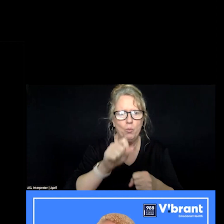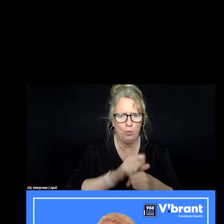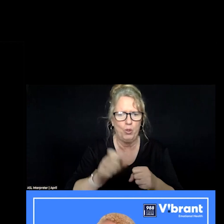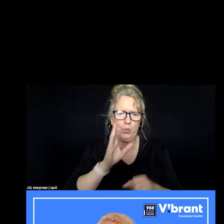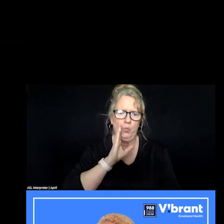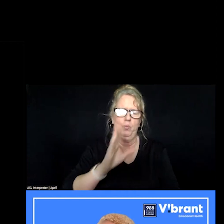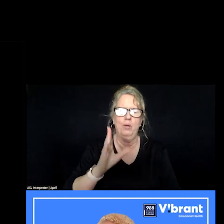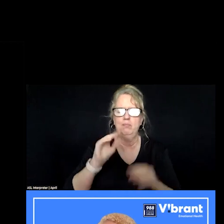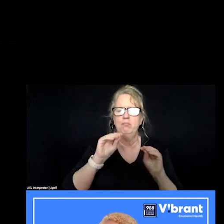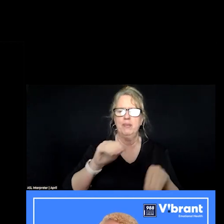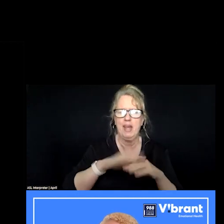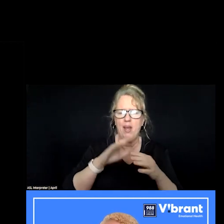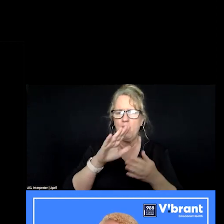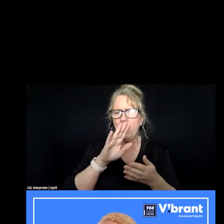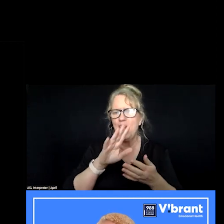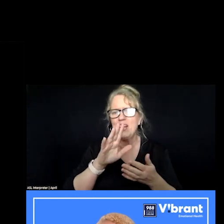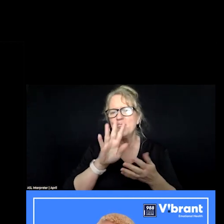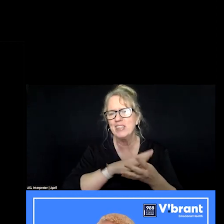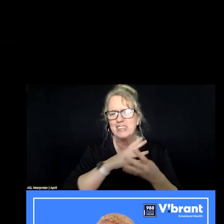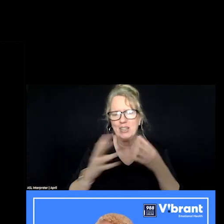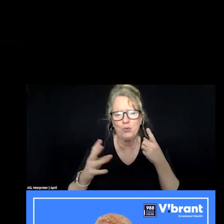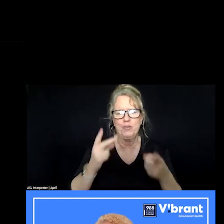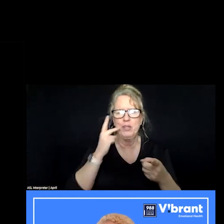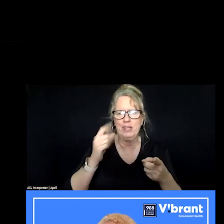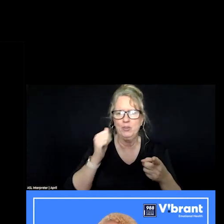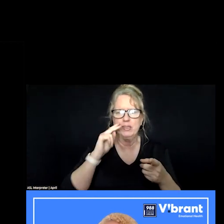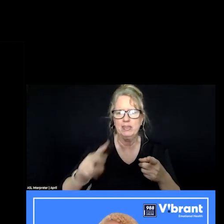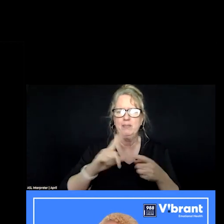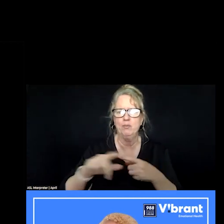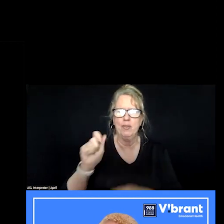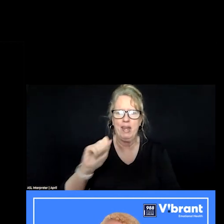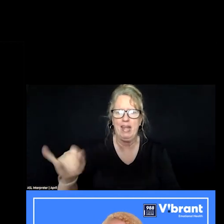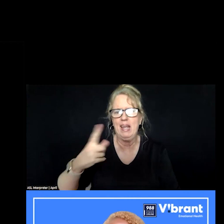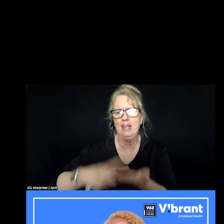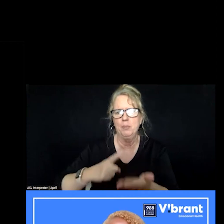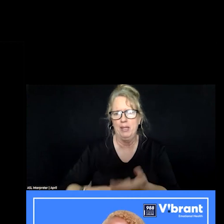SCHEDULE. HERE IS THE LINK ON THE CHAT FOR THE AI DEBATE. LET ME SEE.